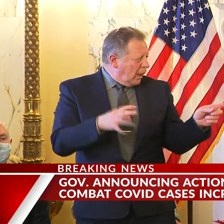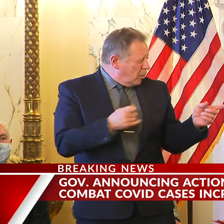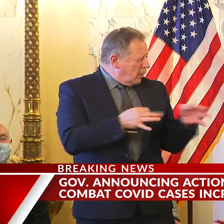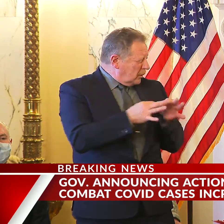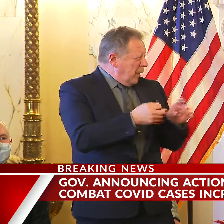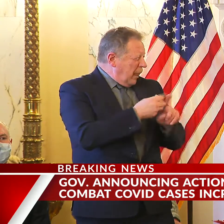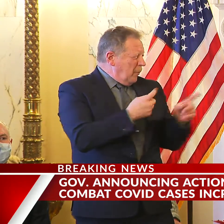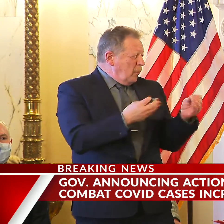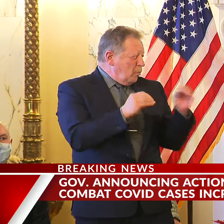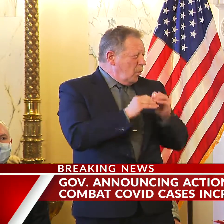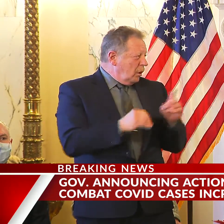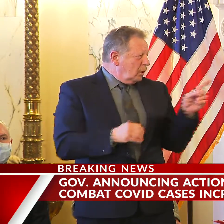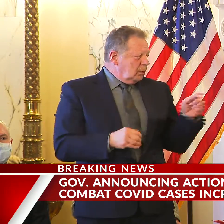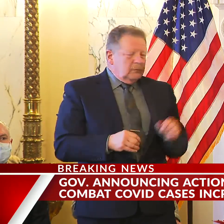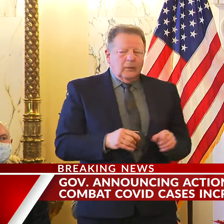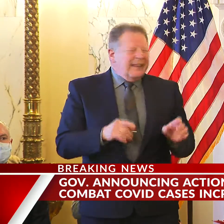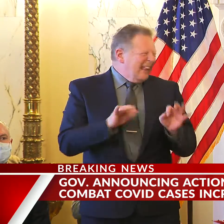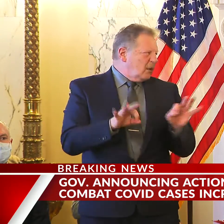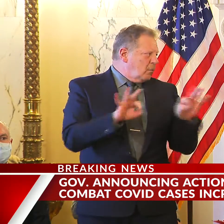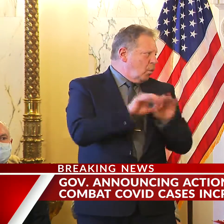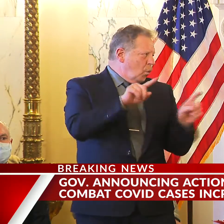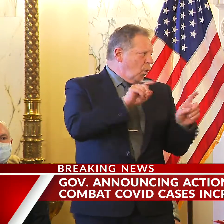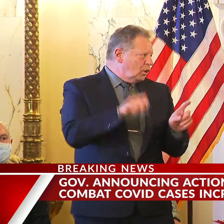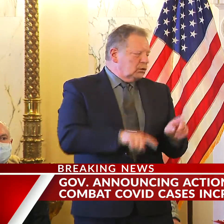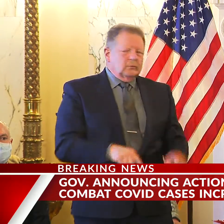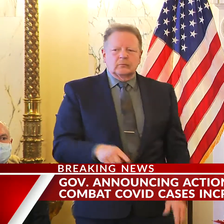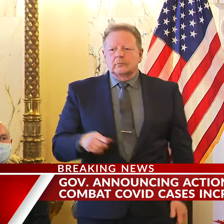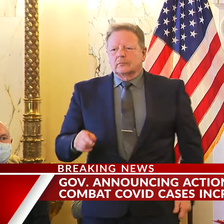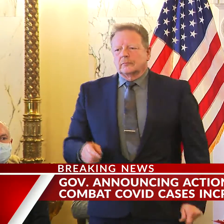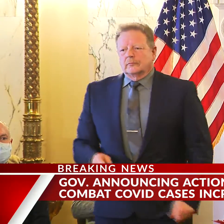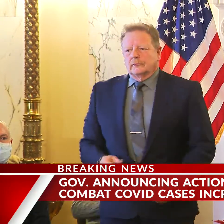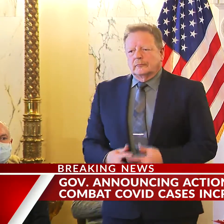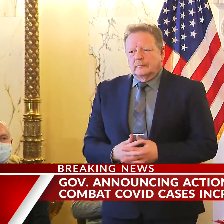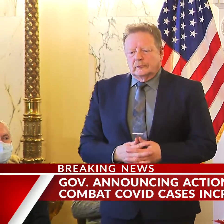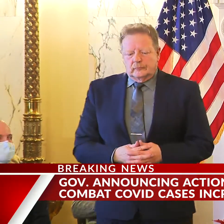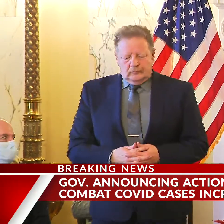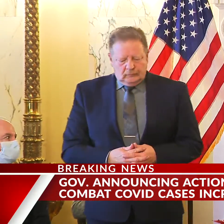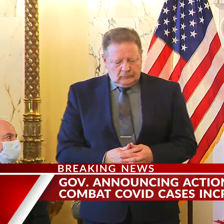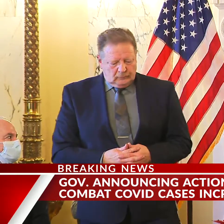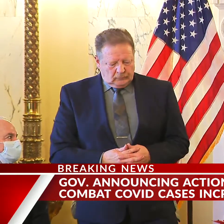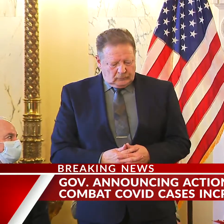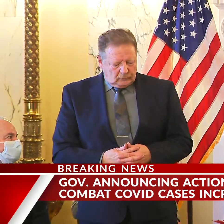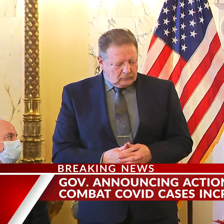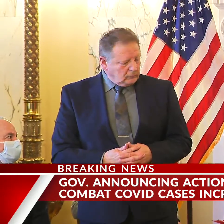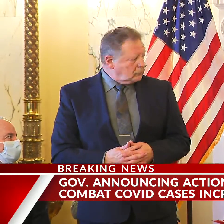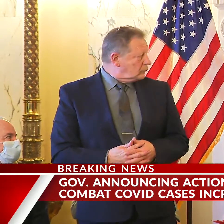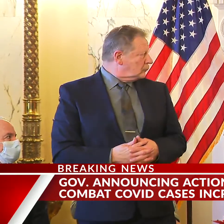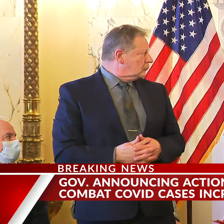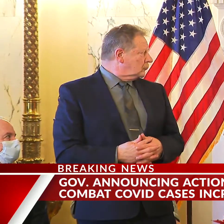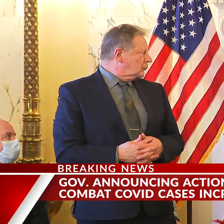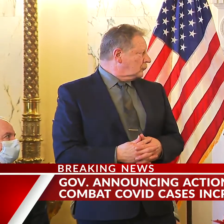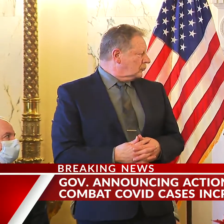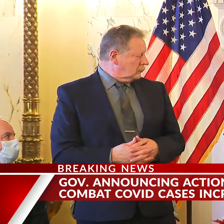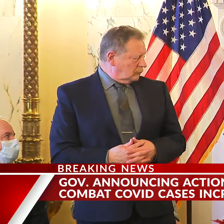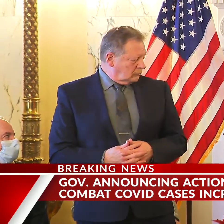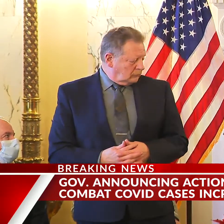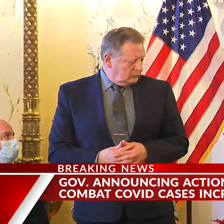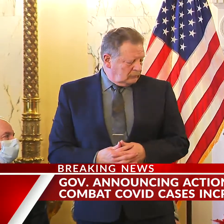ACTUALLY KEEP UP WITH 20,000 TESTS A WE'RE WORKING ON THAT JUST GIVE AN UPDATE ON THAT ISSUE? I THINK IT'S AN